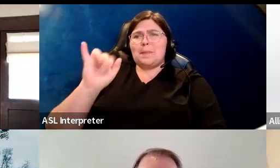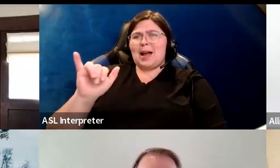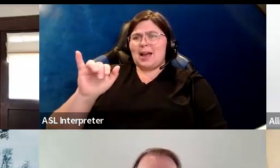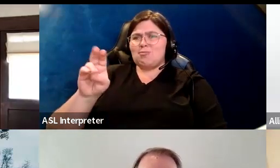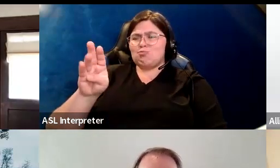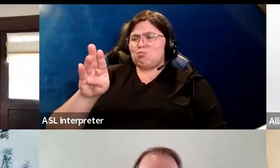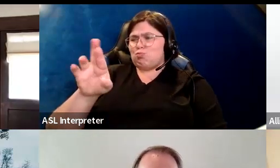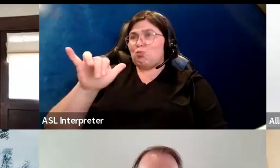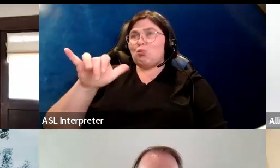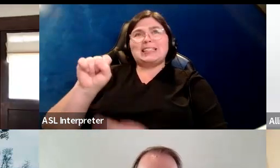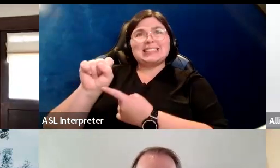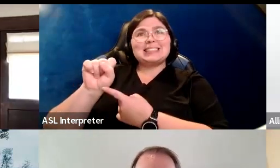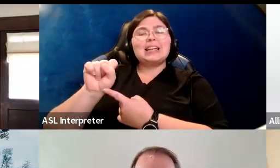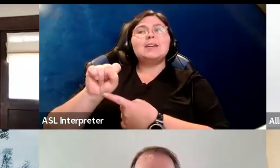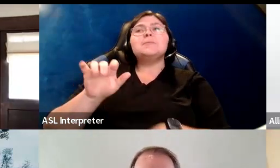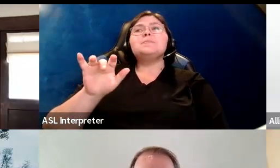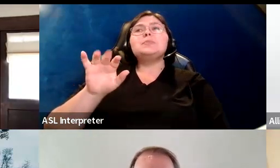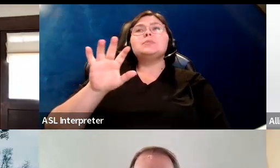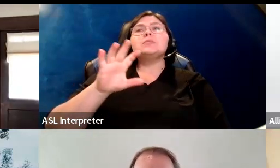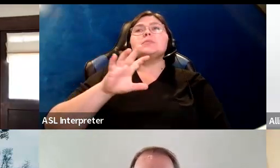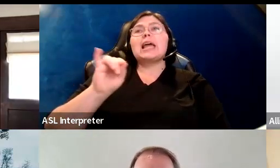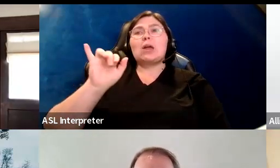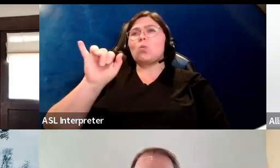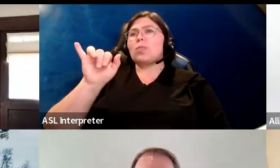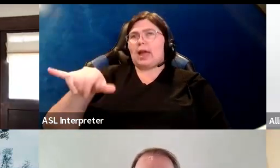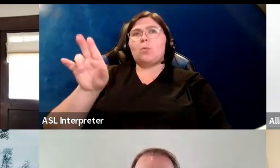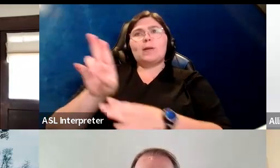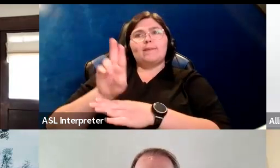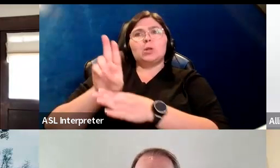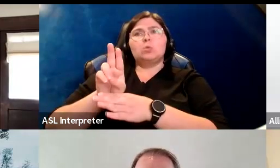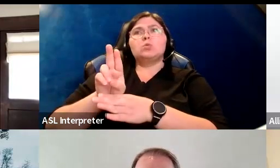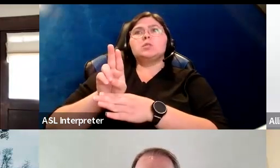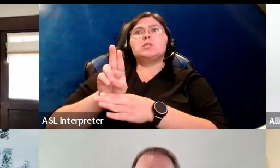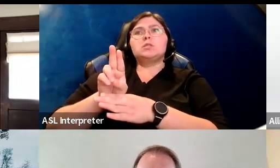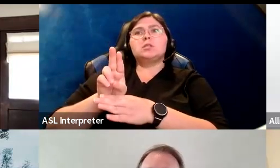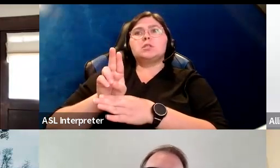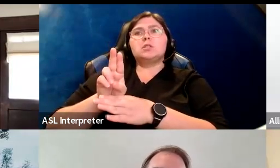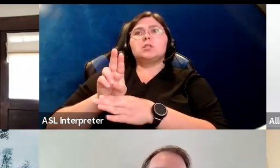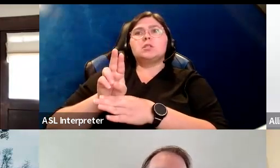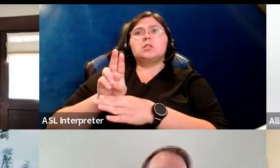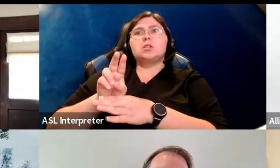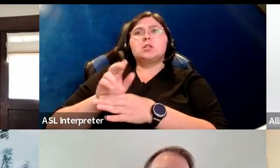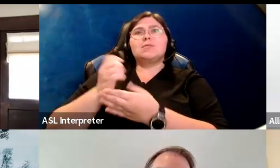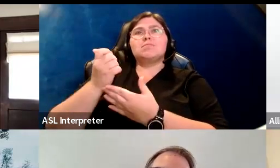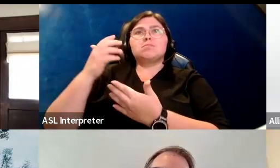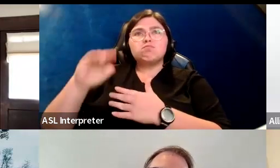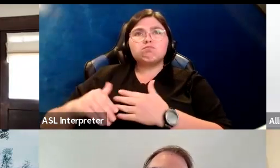Yes. And we've used that to go step by step in the details